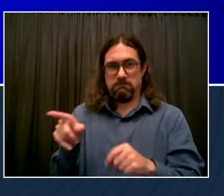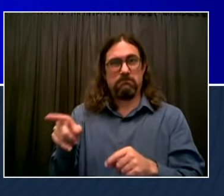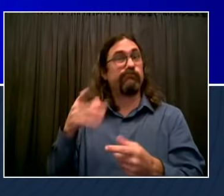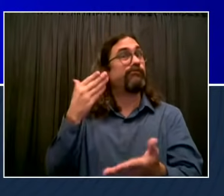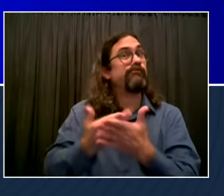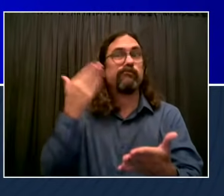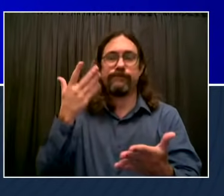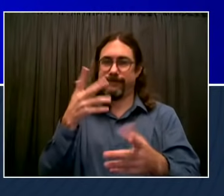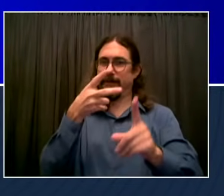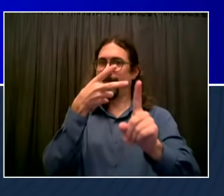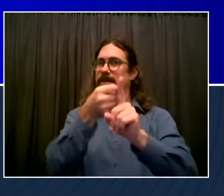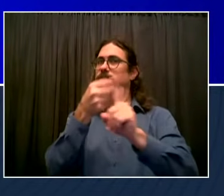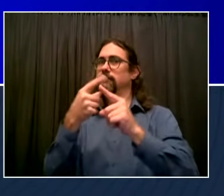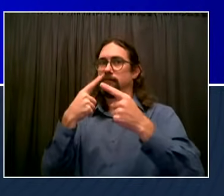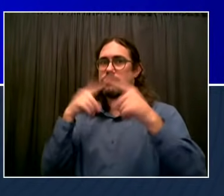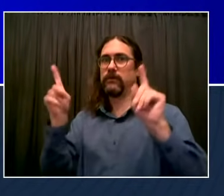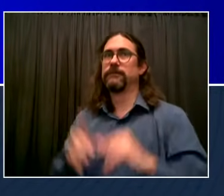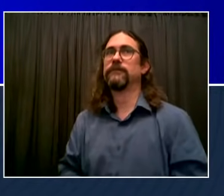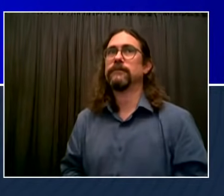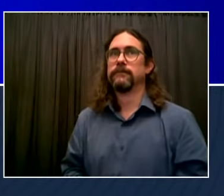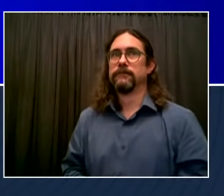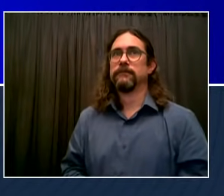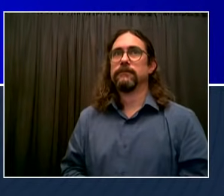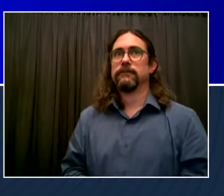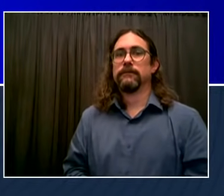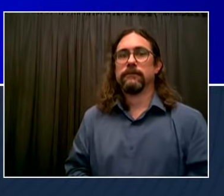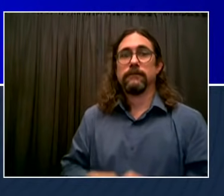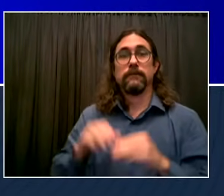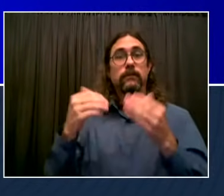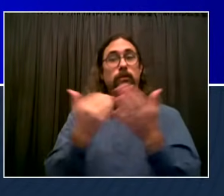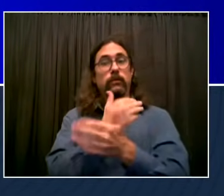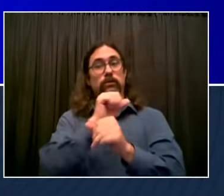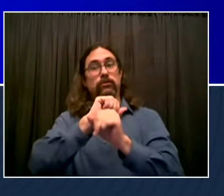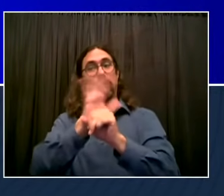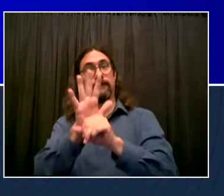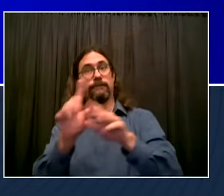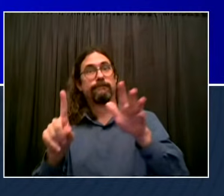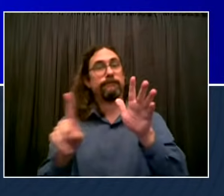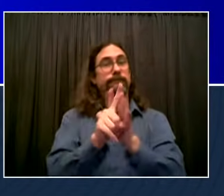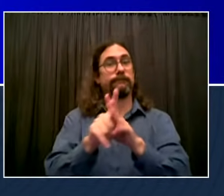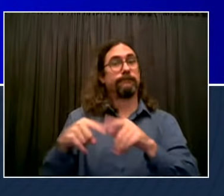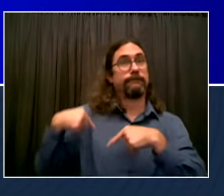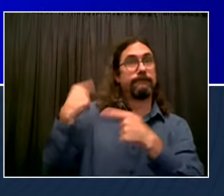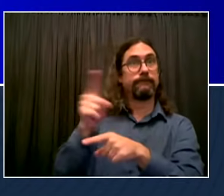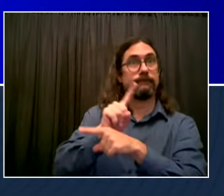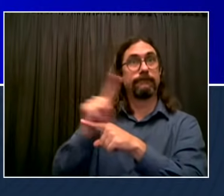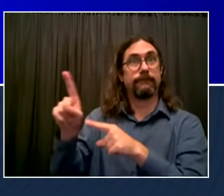THAT IS REALLY IMPORTANT AND REALLY GOOD NEWS. IT PROVES VACCINATION IS WORKING.